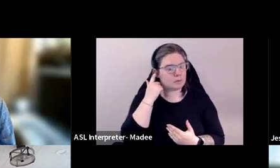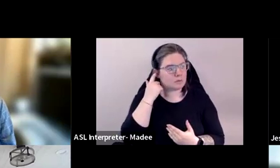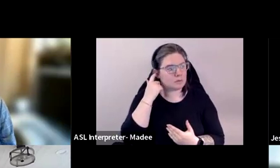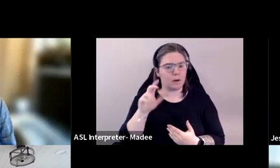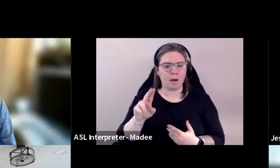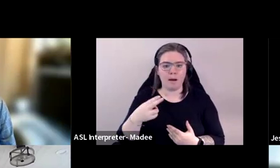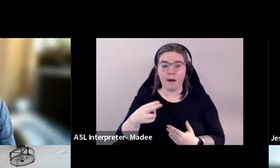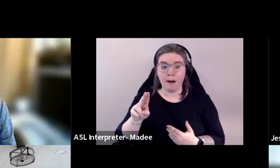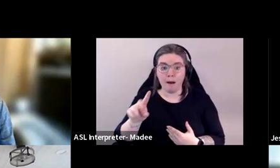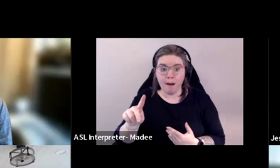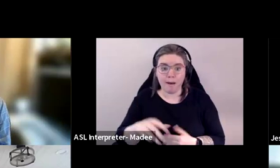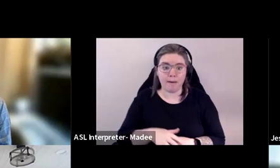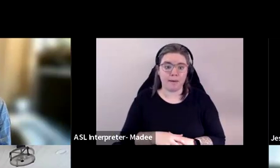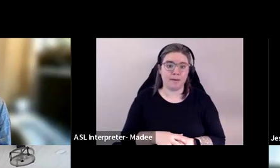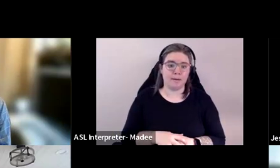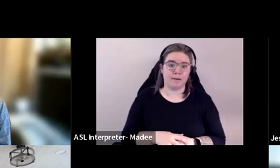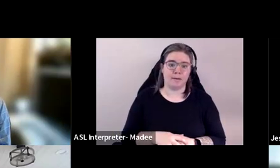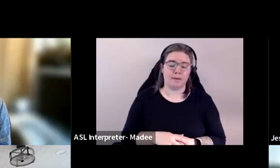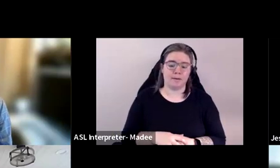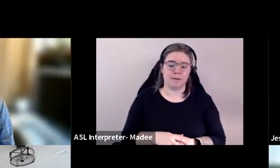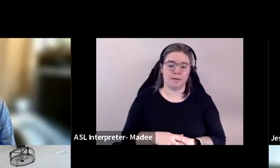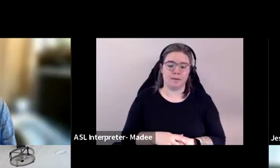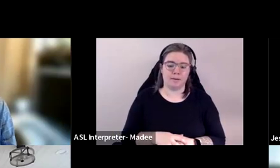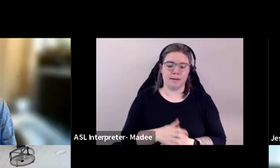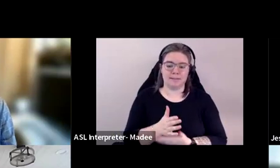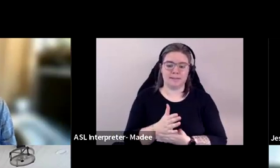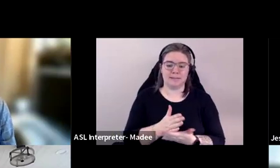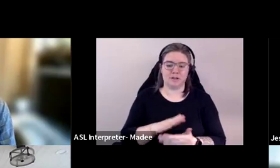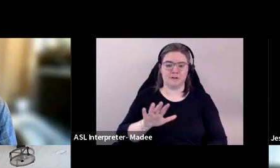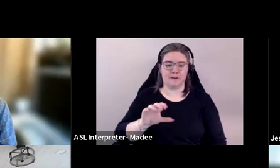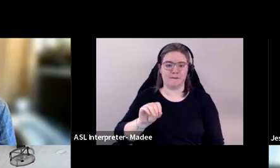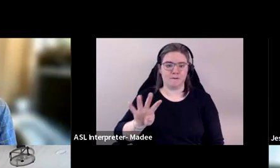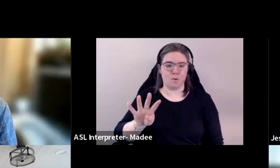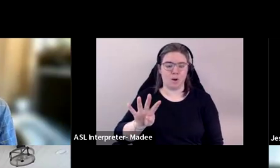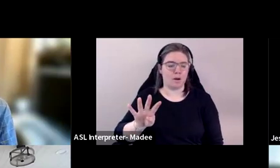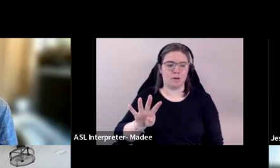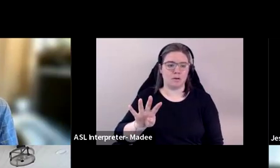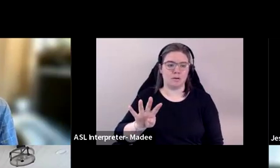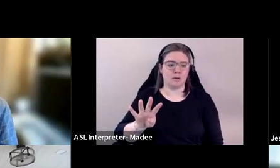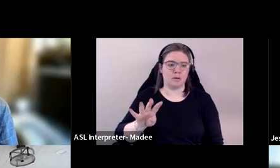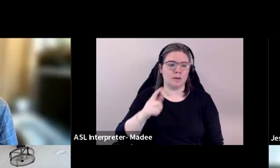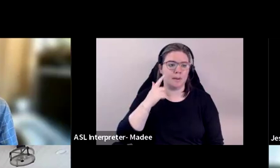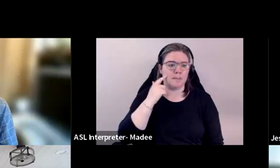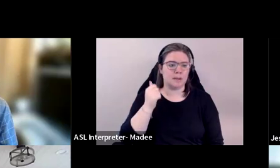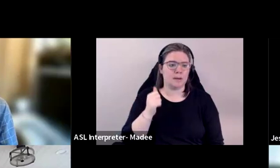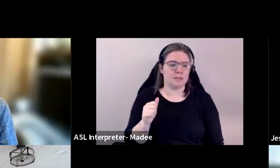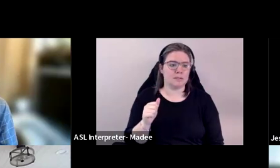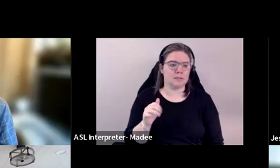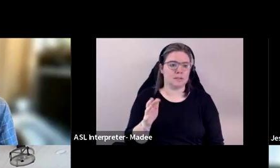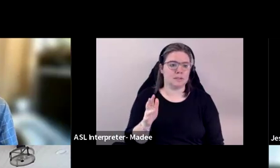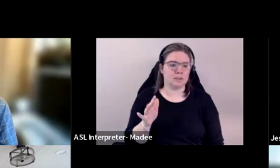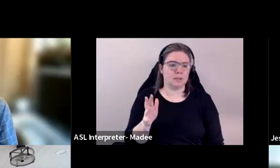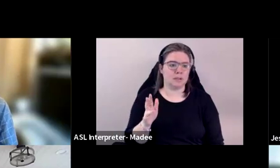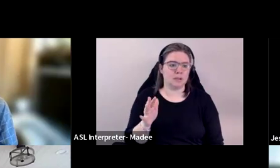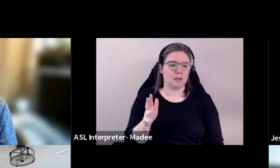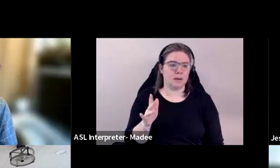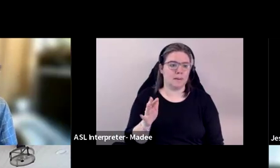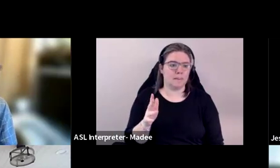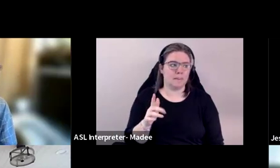HUD. You know, section 5 or 4 projects and stuff like that because because we've lost so much time